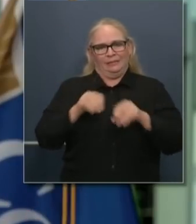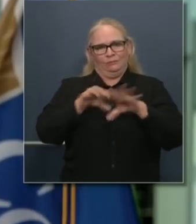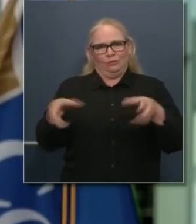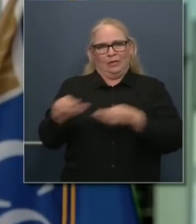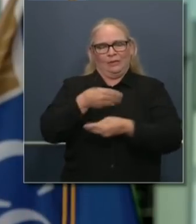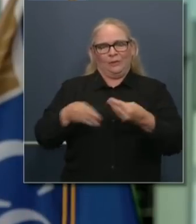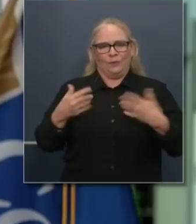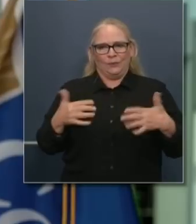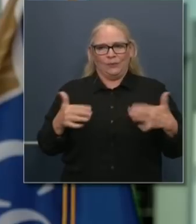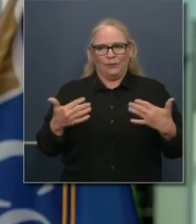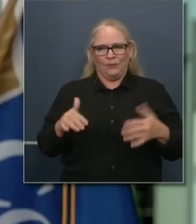SPREAD OF THE TRANSMISSION OF THE VIRUS.